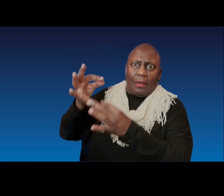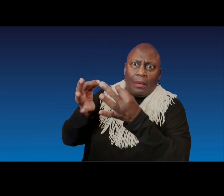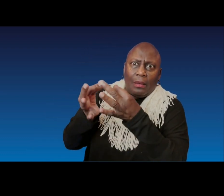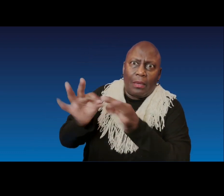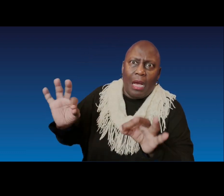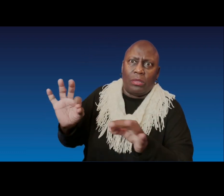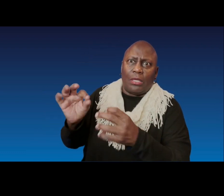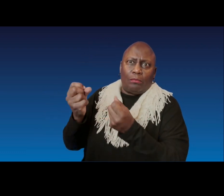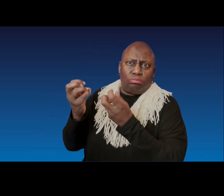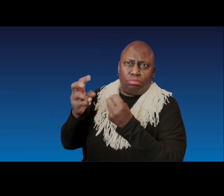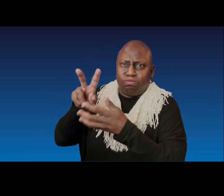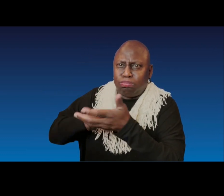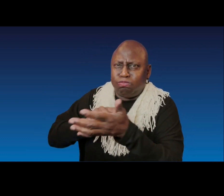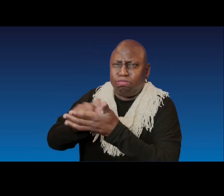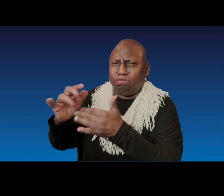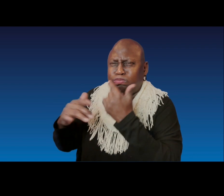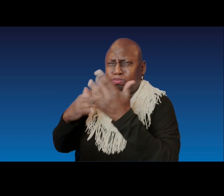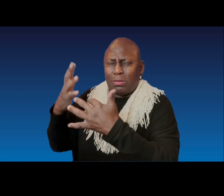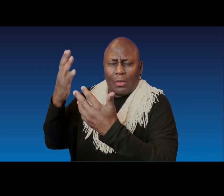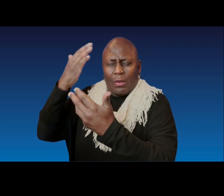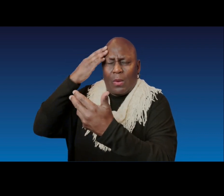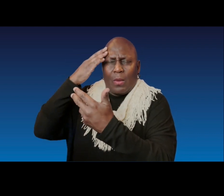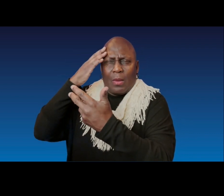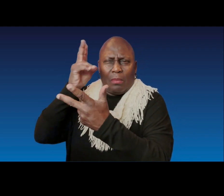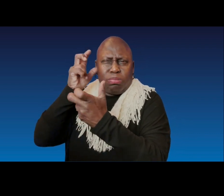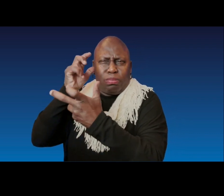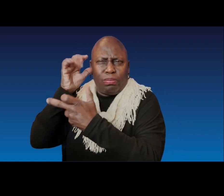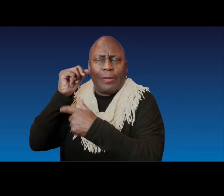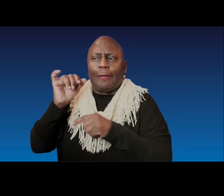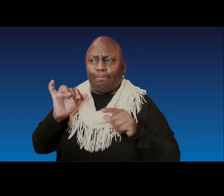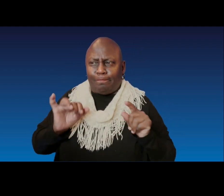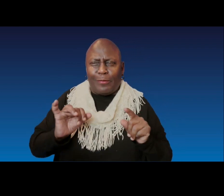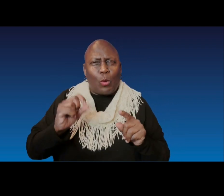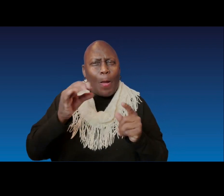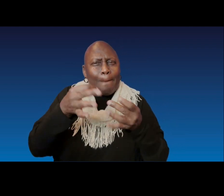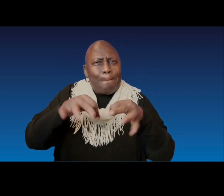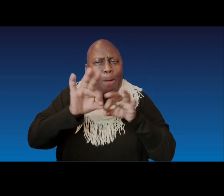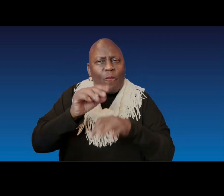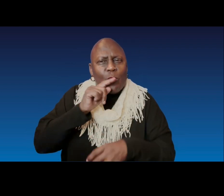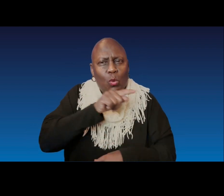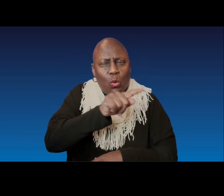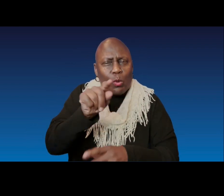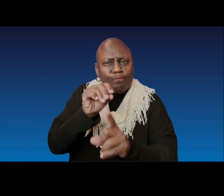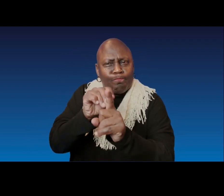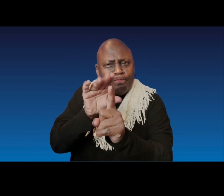There was a big gap in the input of my two sons. My hearing span had higher input,